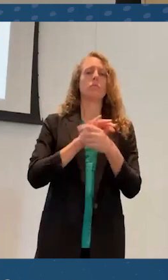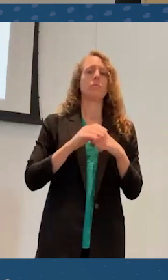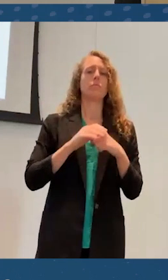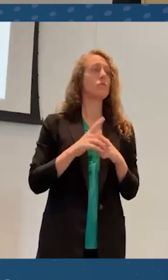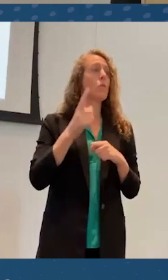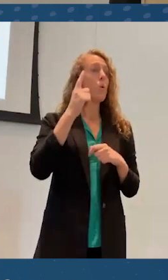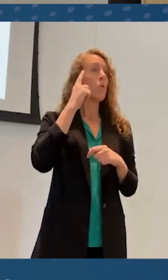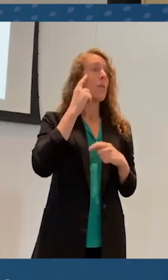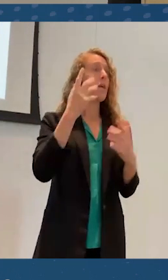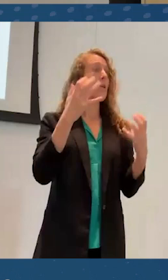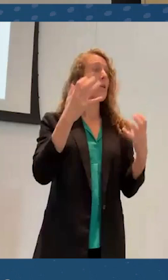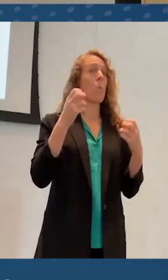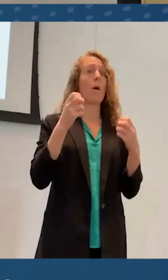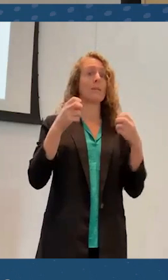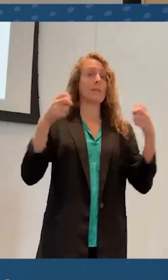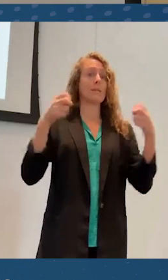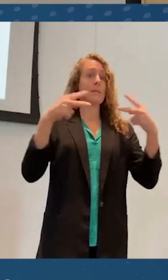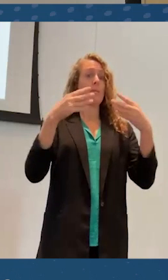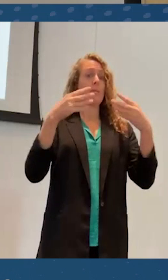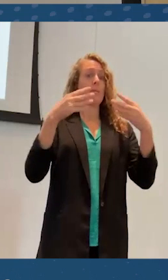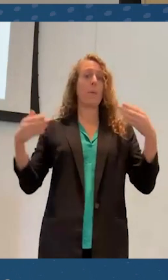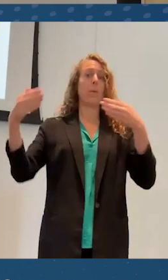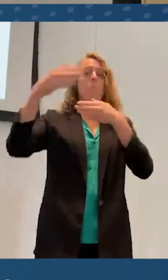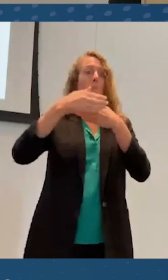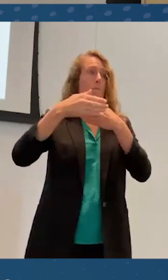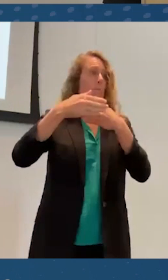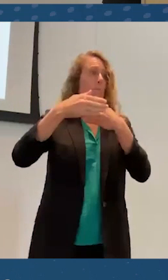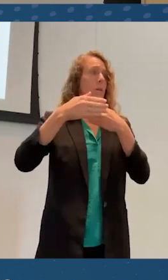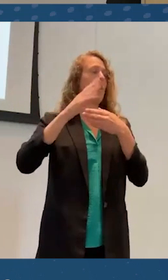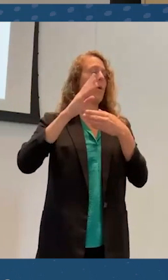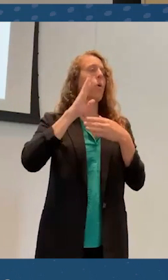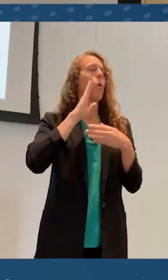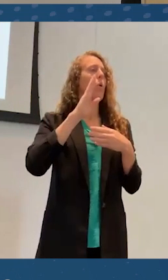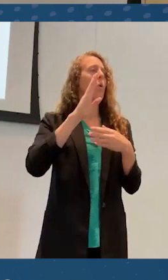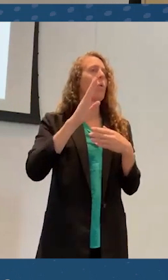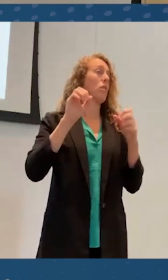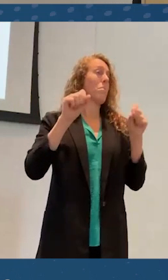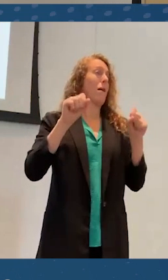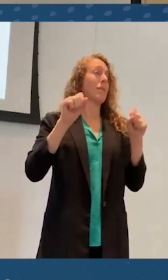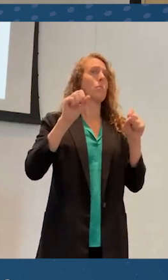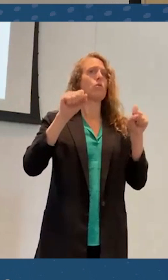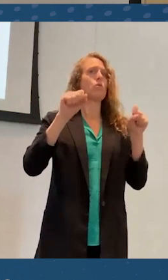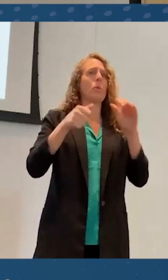of everything else, if they would be hidden by objects in the world.